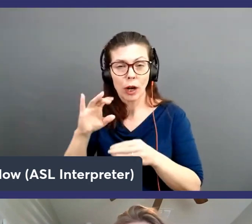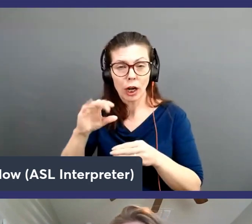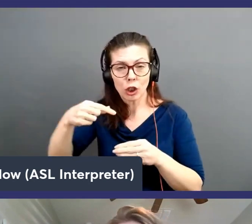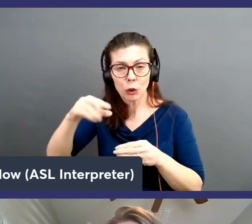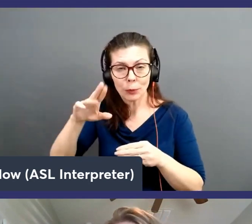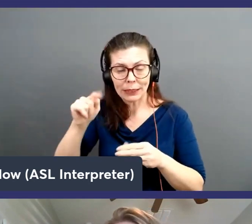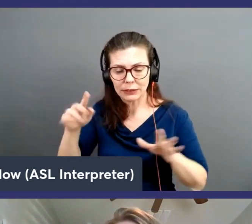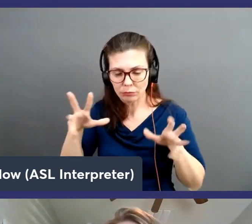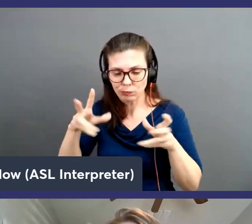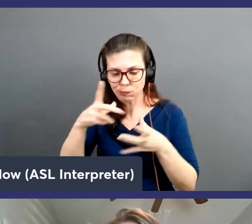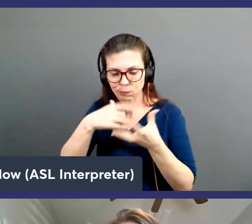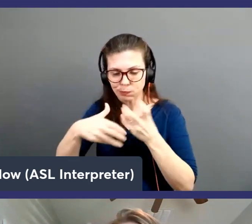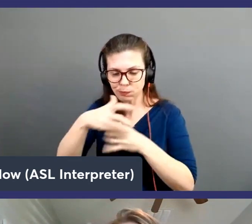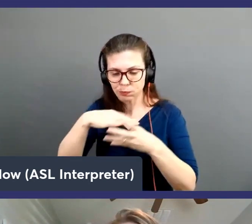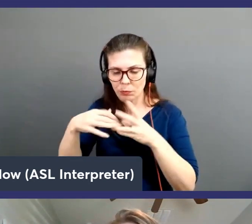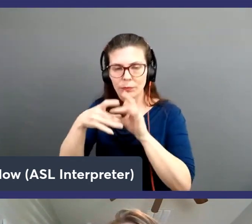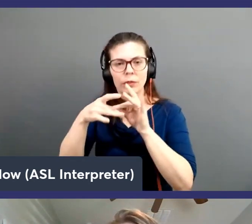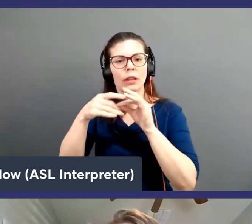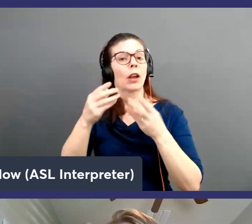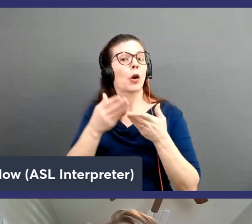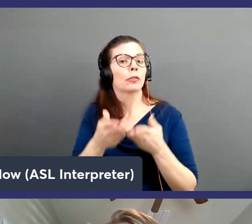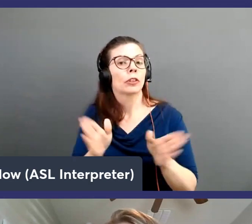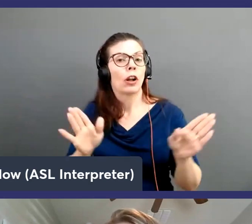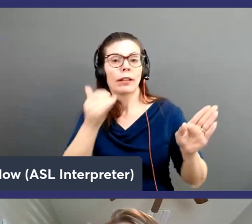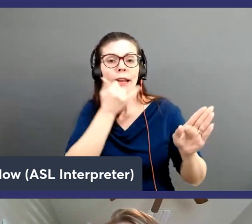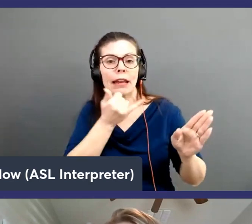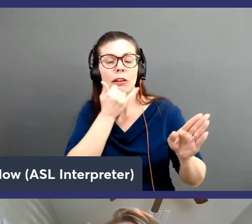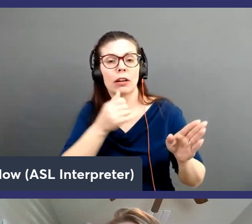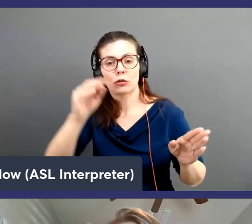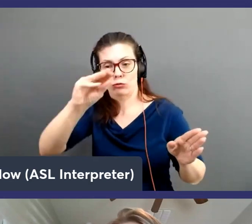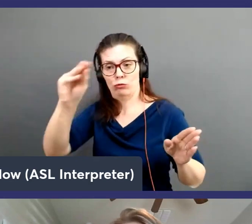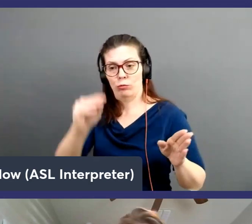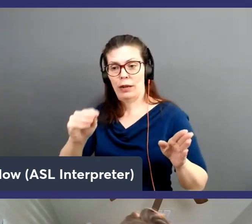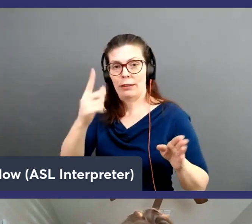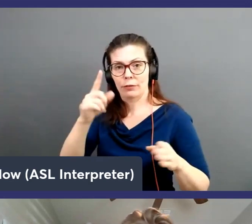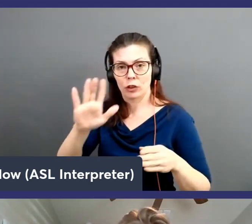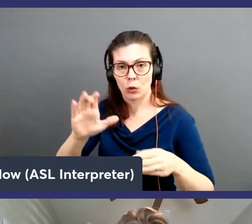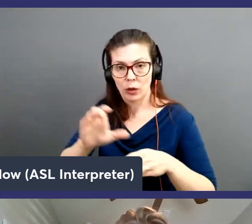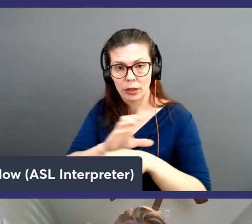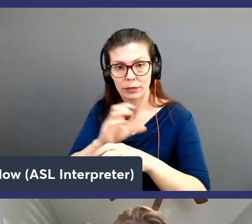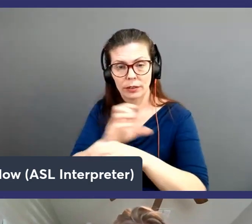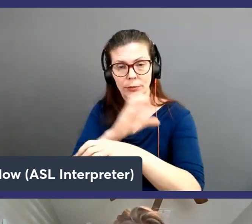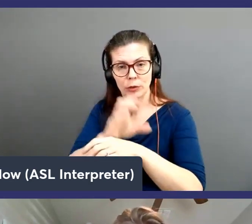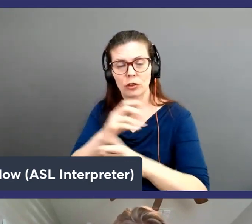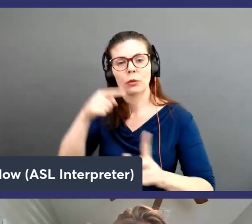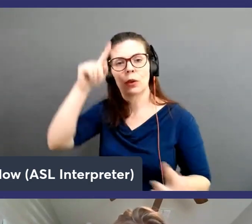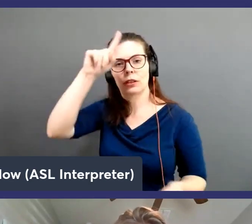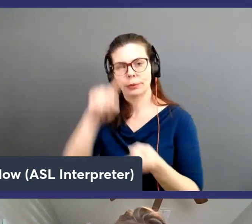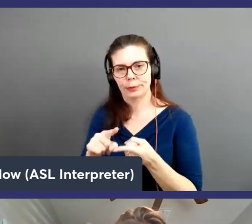and your overall error rate, of your whole computation that you wanna do, will be suppressed exponentially.